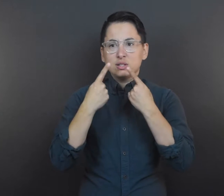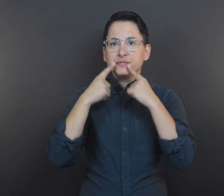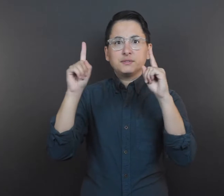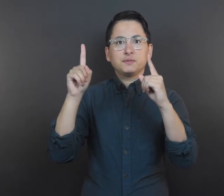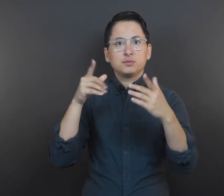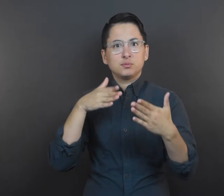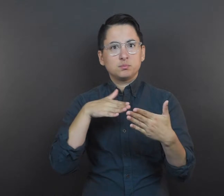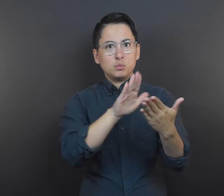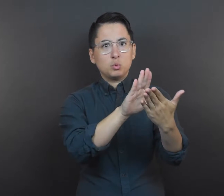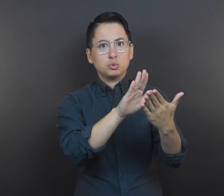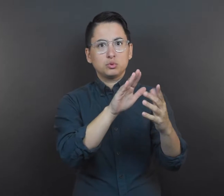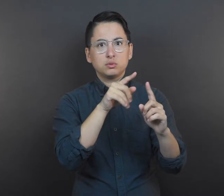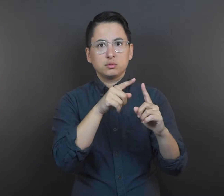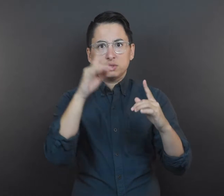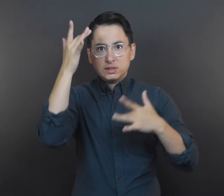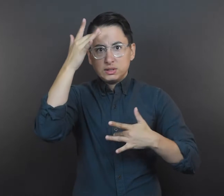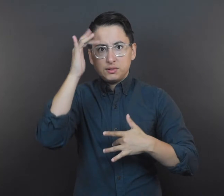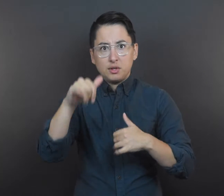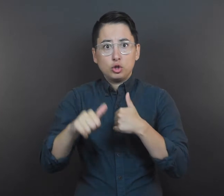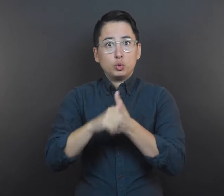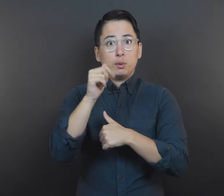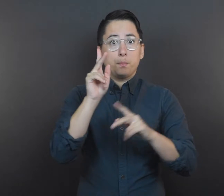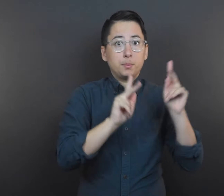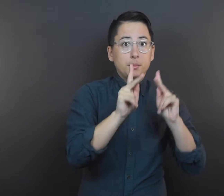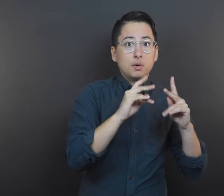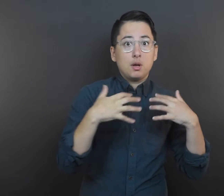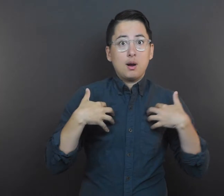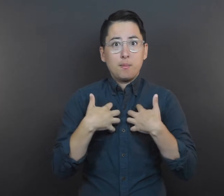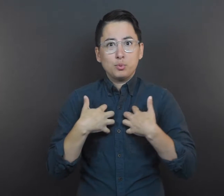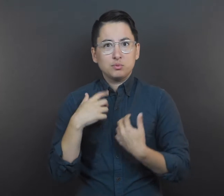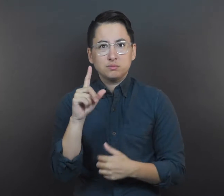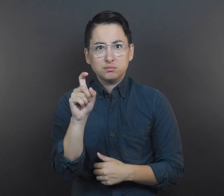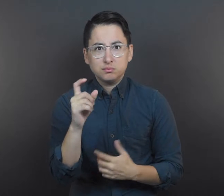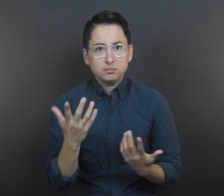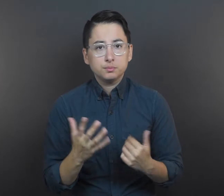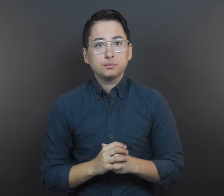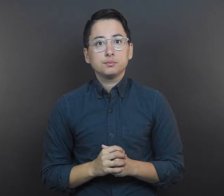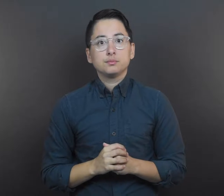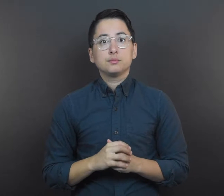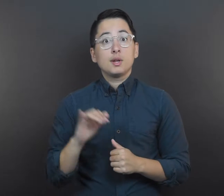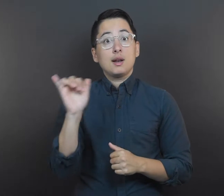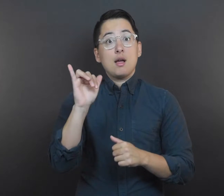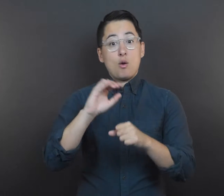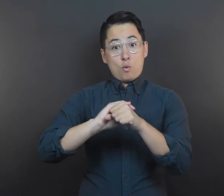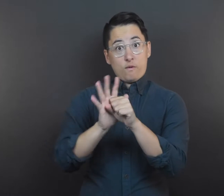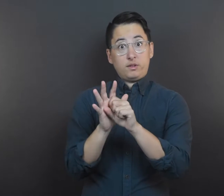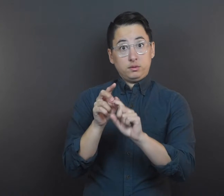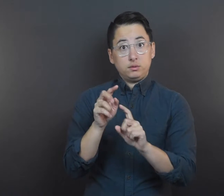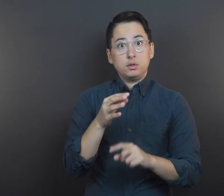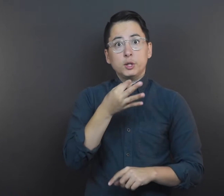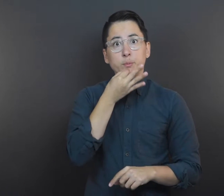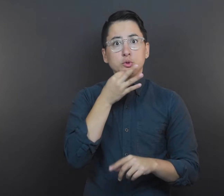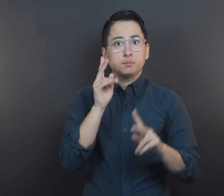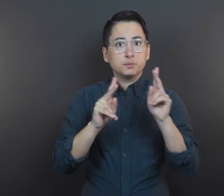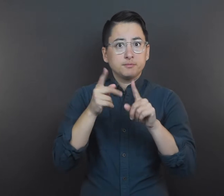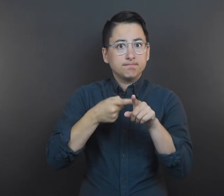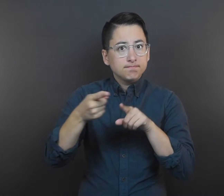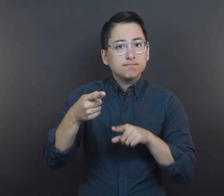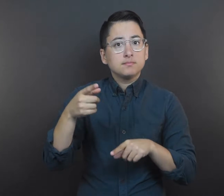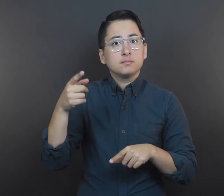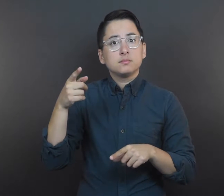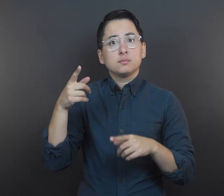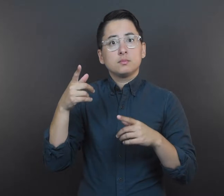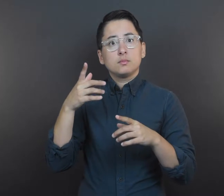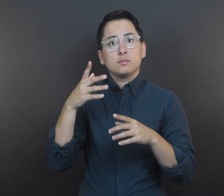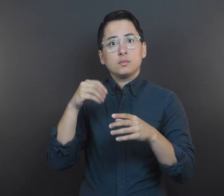To effectively address diseases that threaten people and animals, like COVID-19, experts